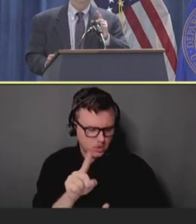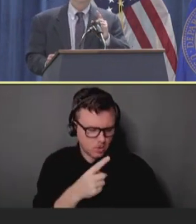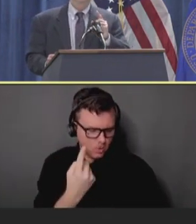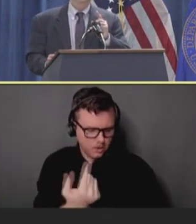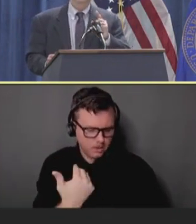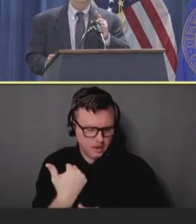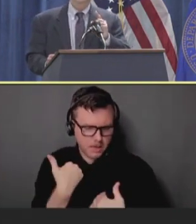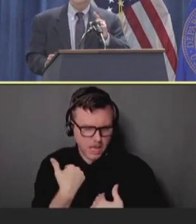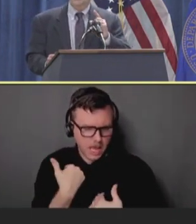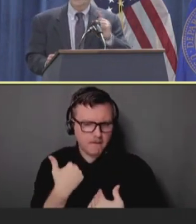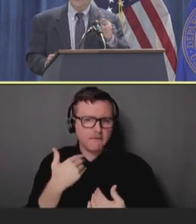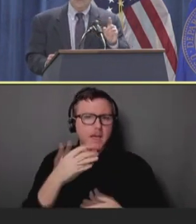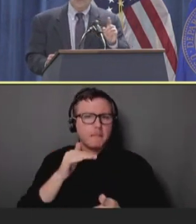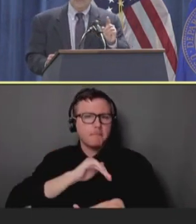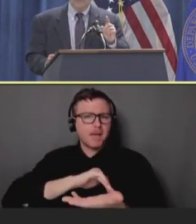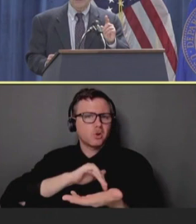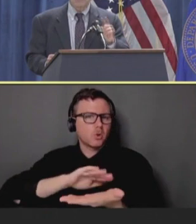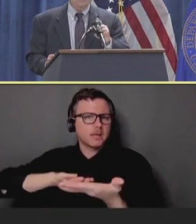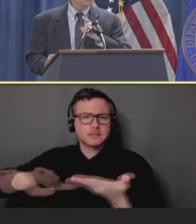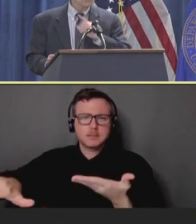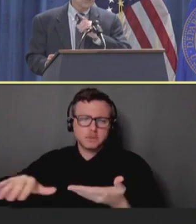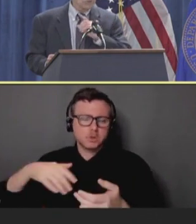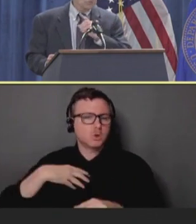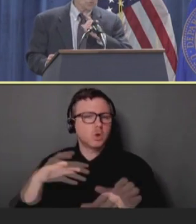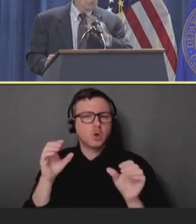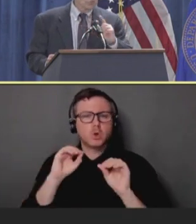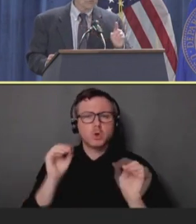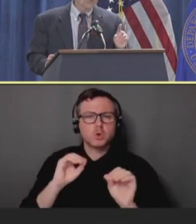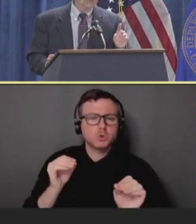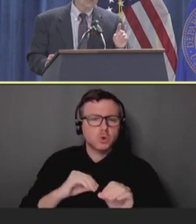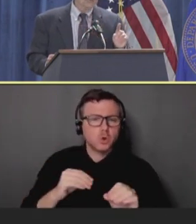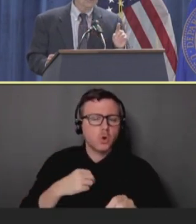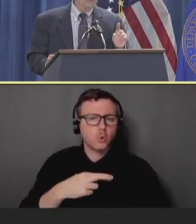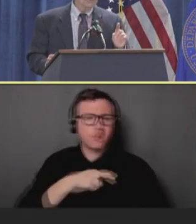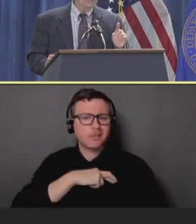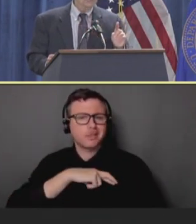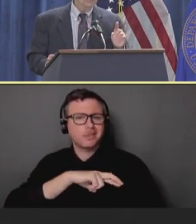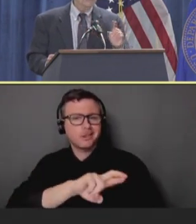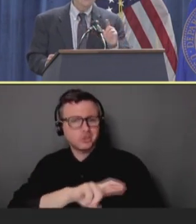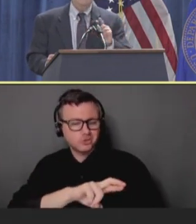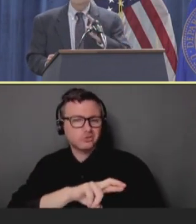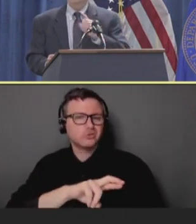exemptions, no philosophical exemptions, no religious exemptions.